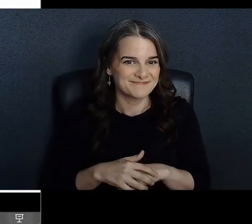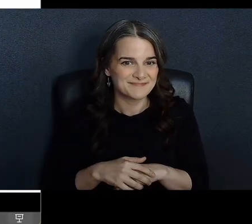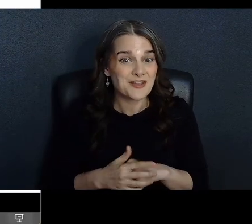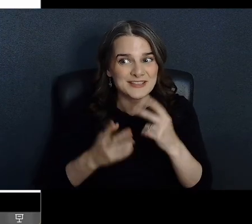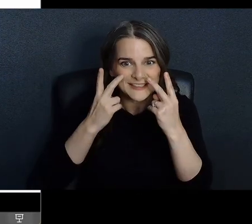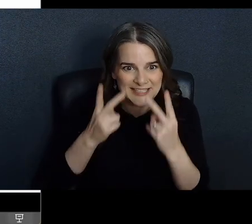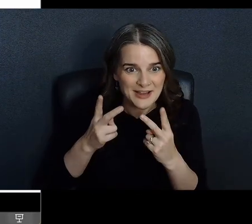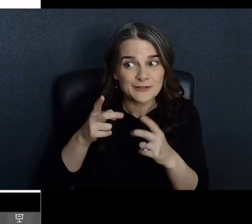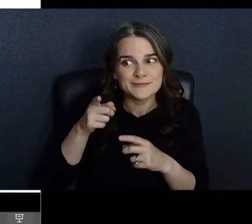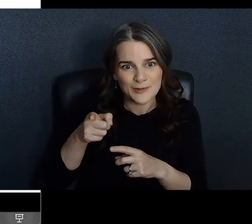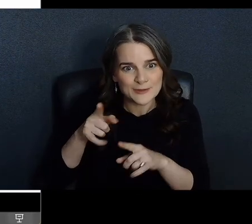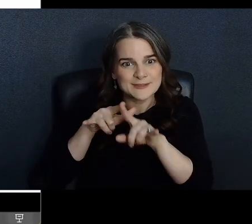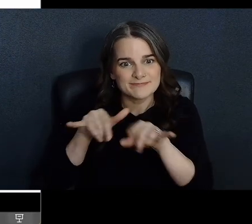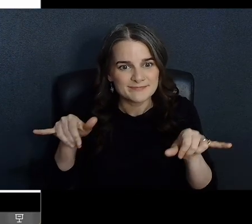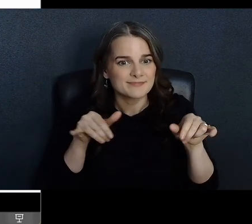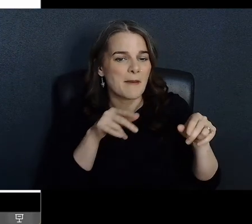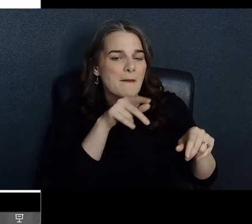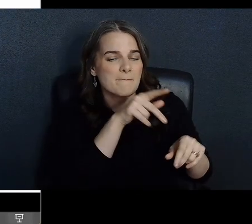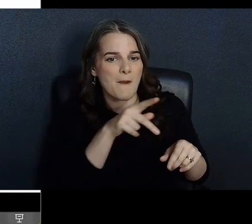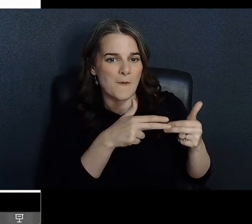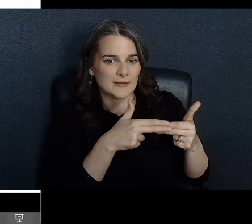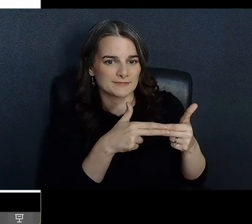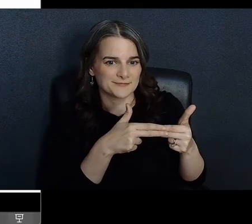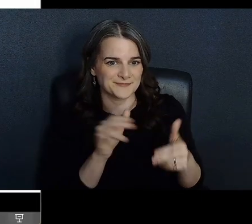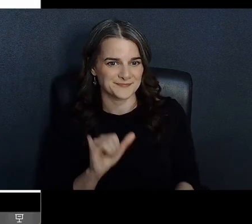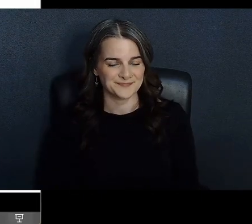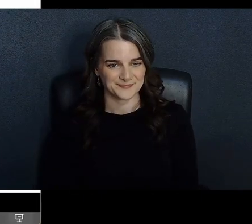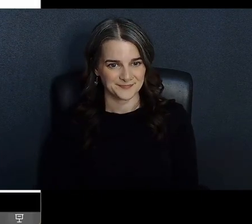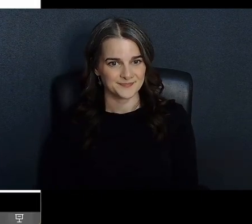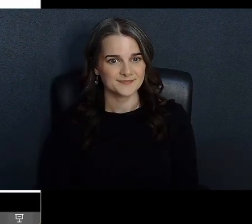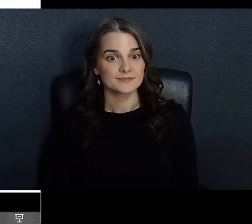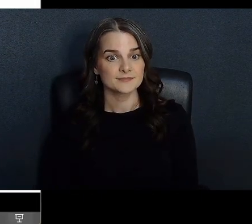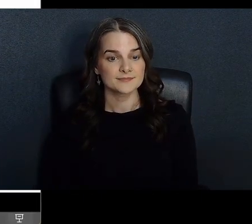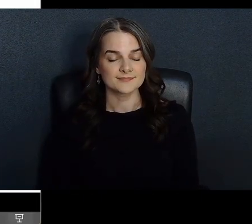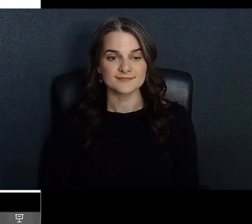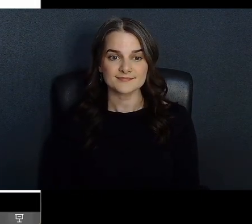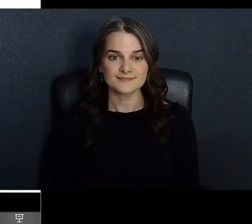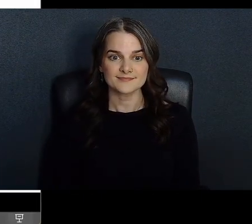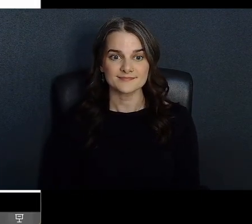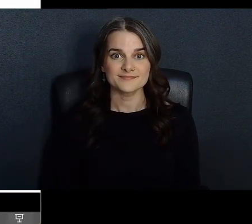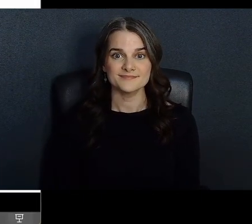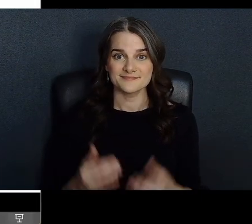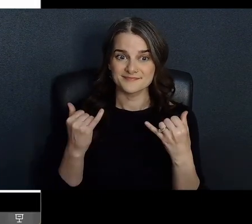slides as well. So you could also access this recorded video on our website